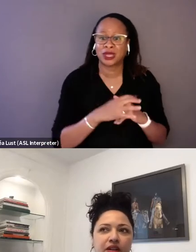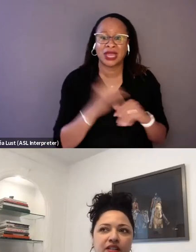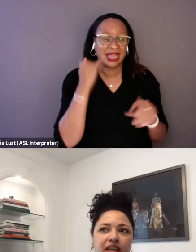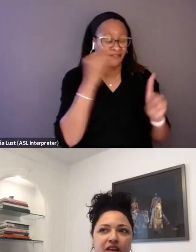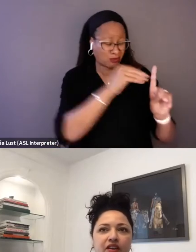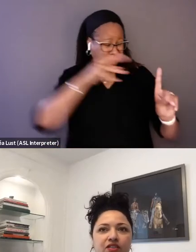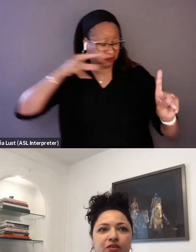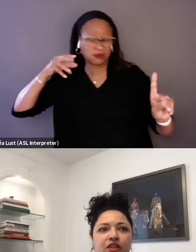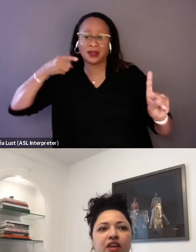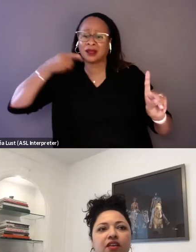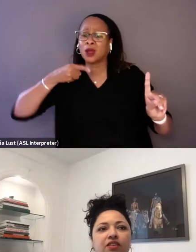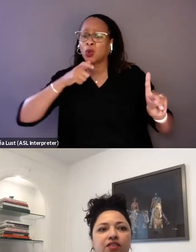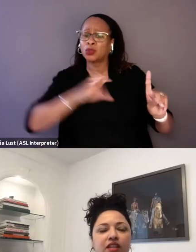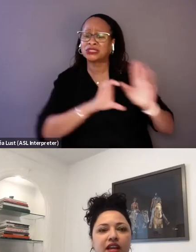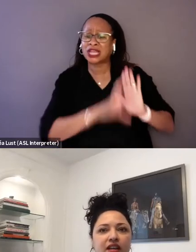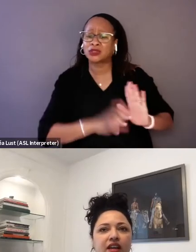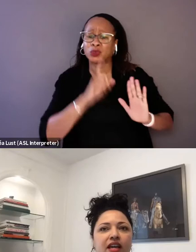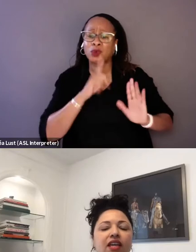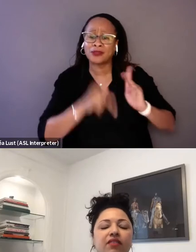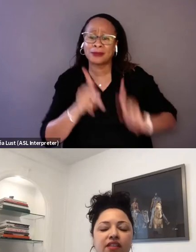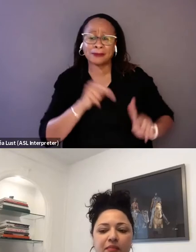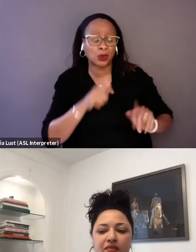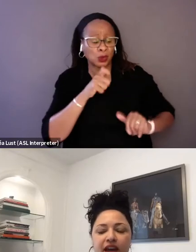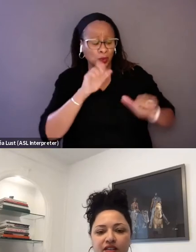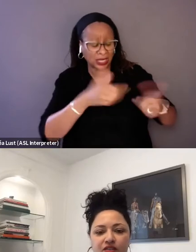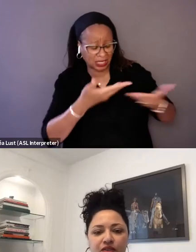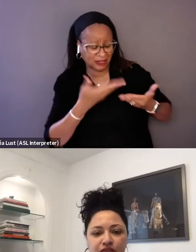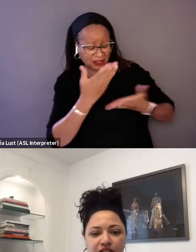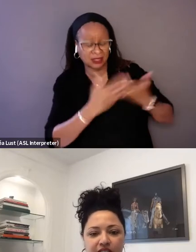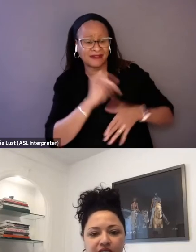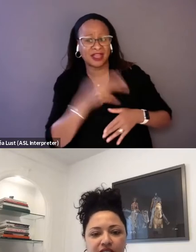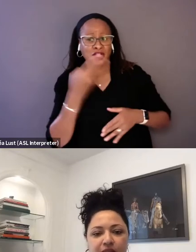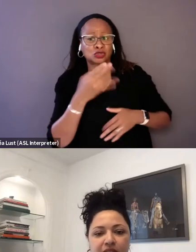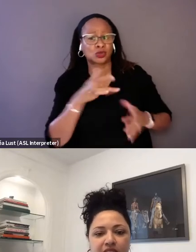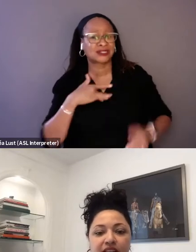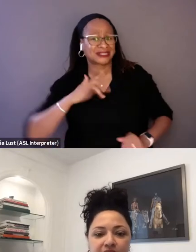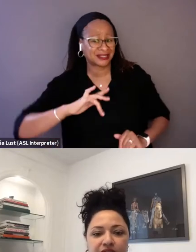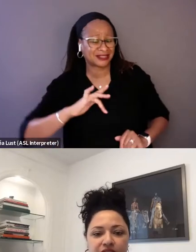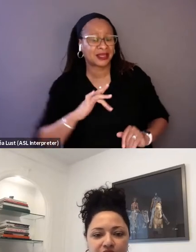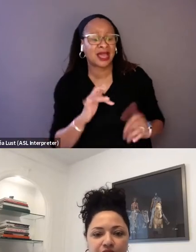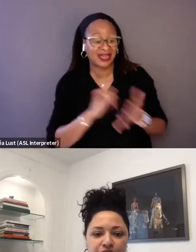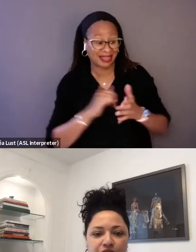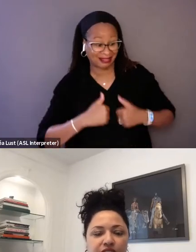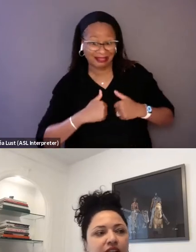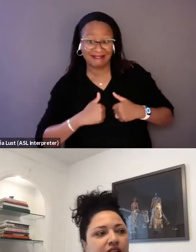what is the character, who are the characters that can give us some of that historical sense that lived, you know, through this.